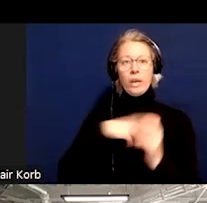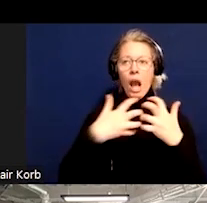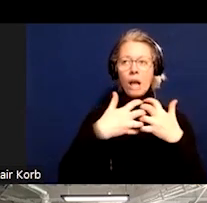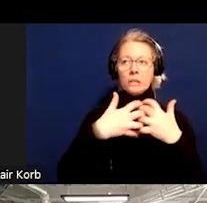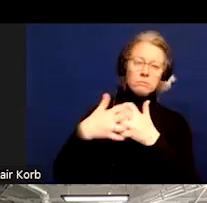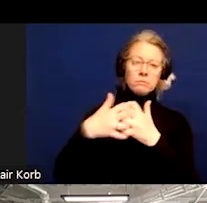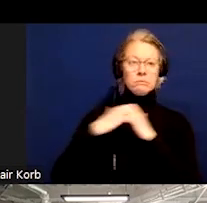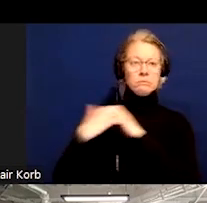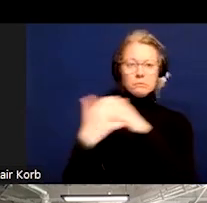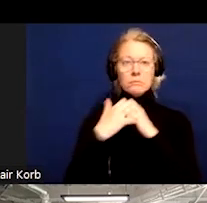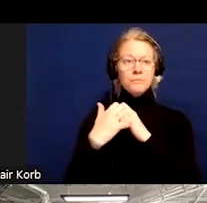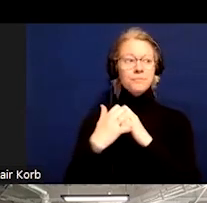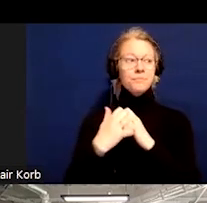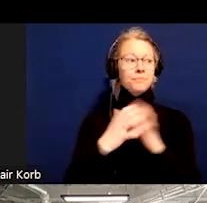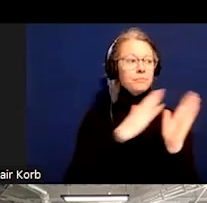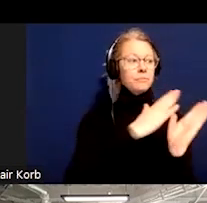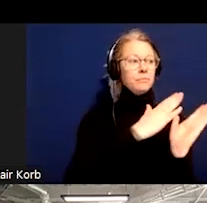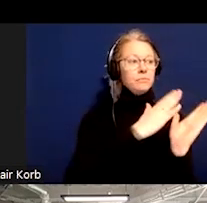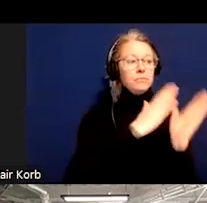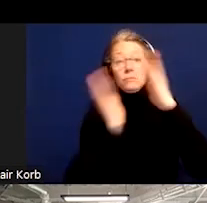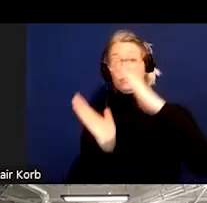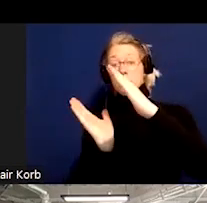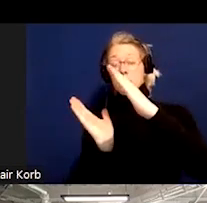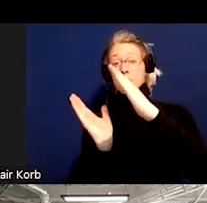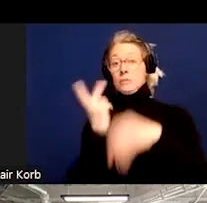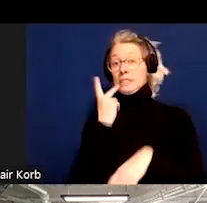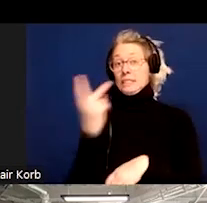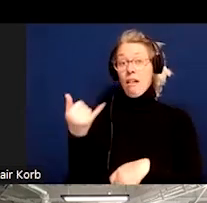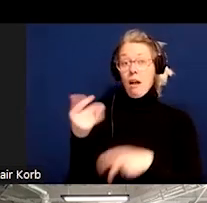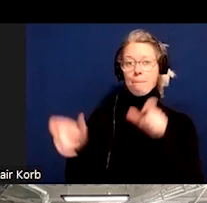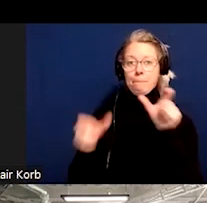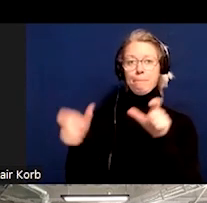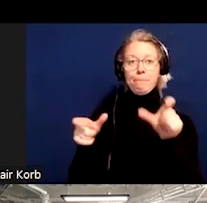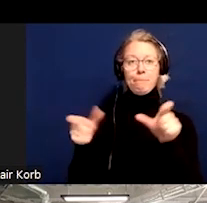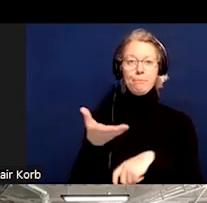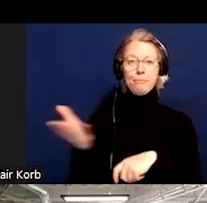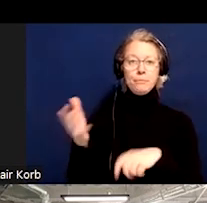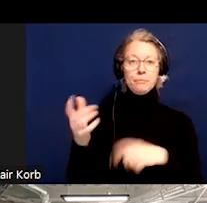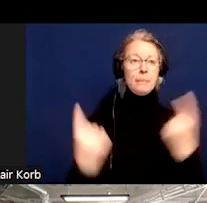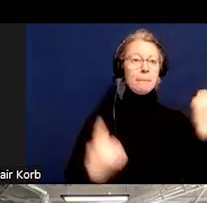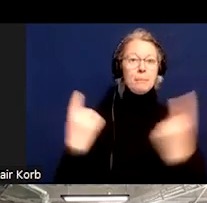Then you go to the right in a clockwise direction to people. Any system that we're looking at